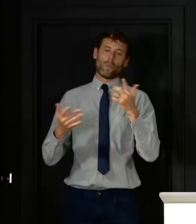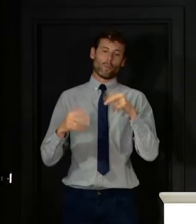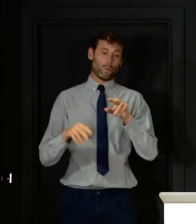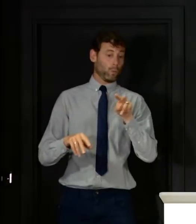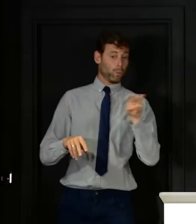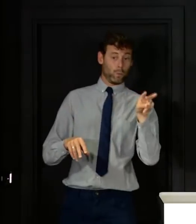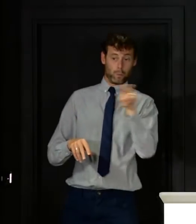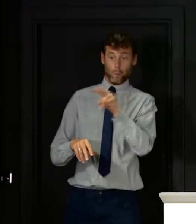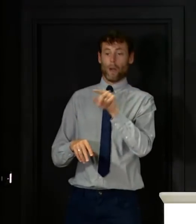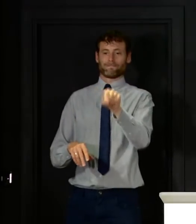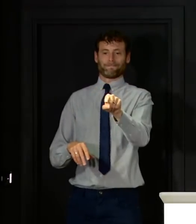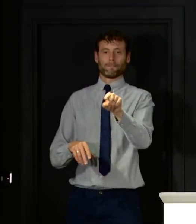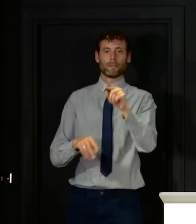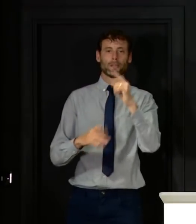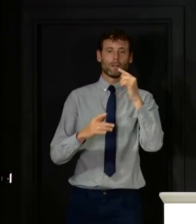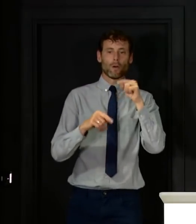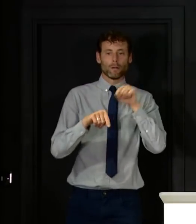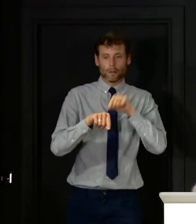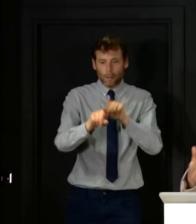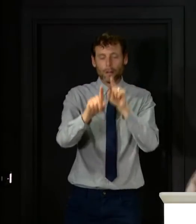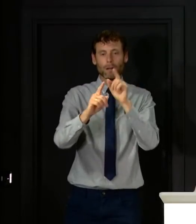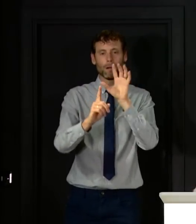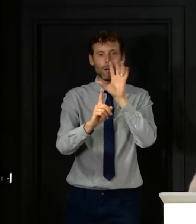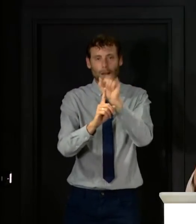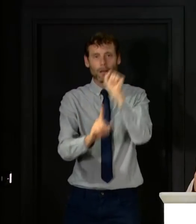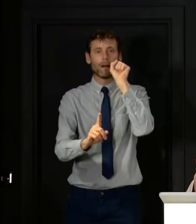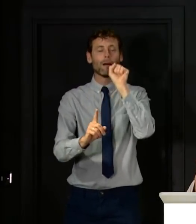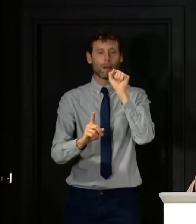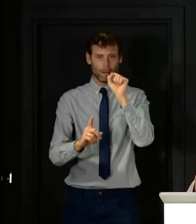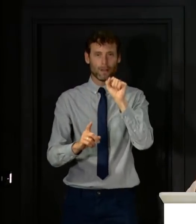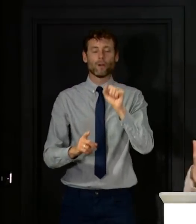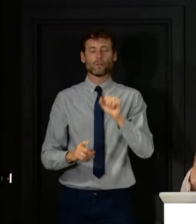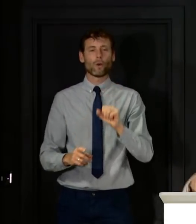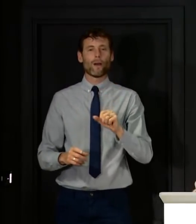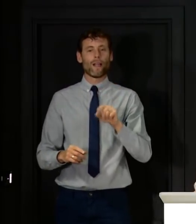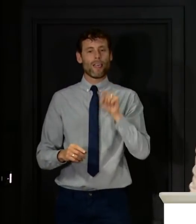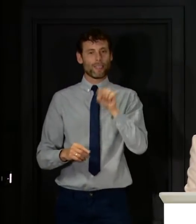with very targeted measures as opposed to blanket lockdowns. Now, how far are we away